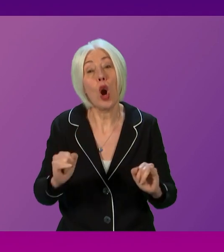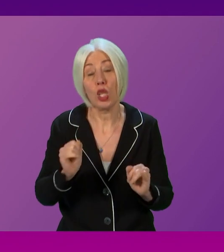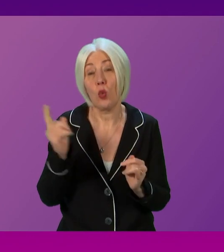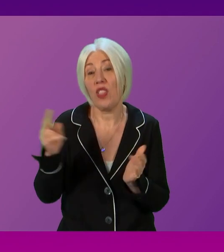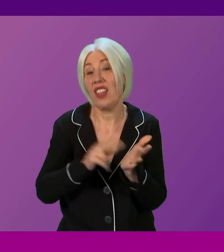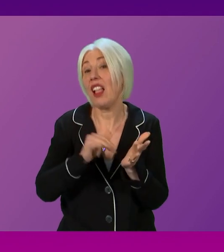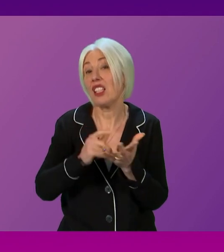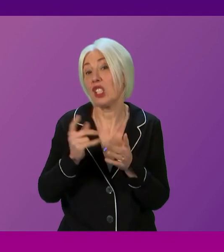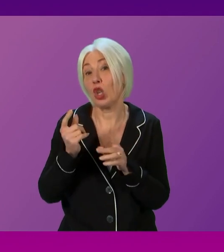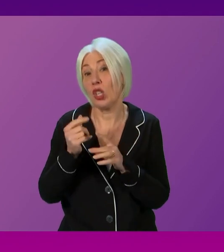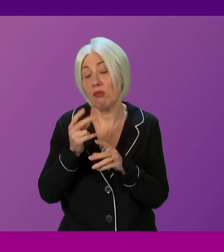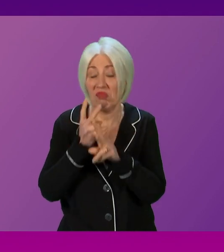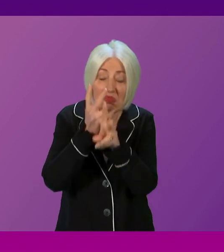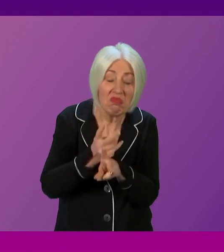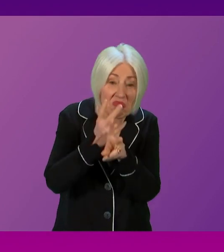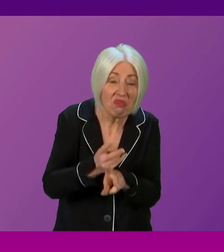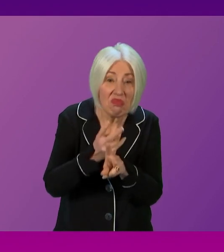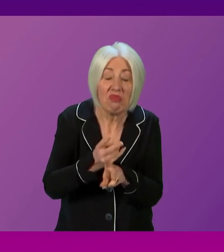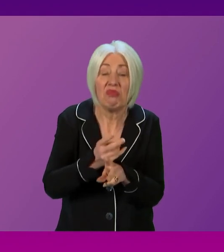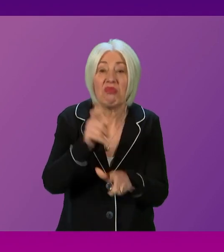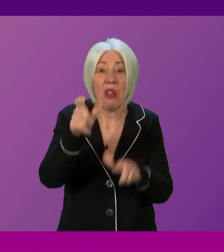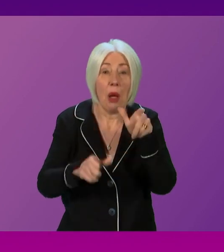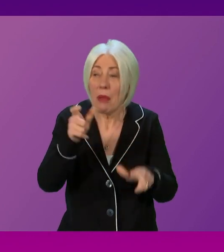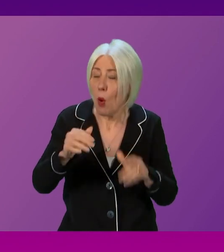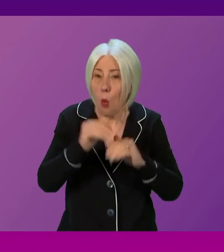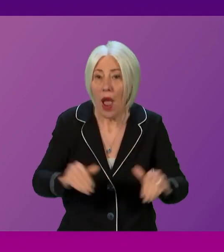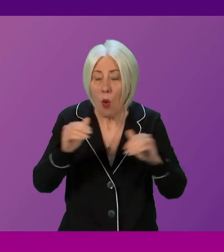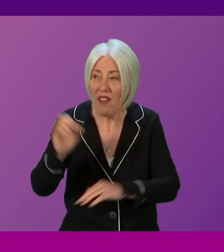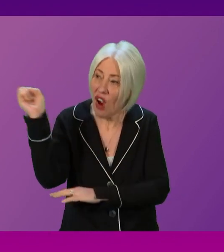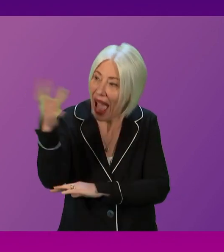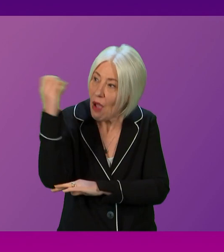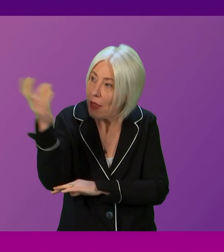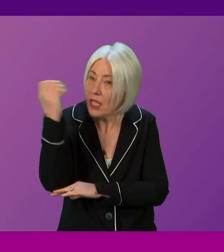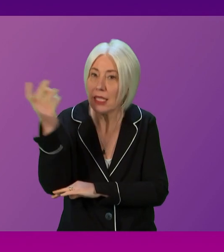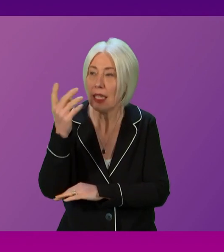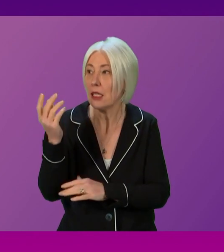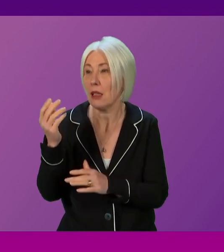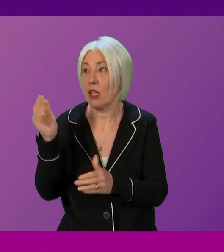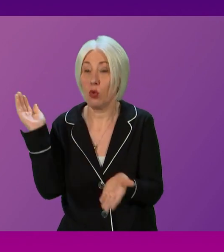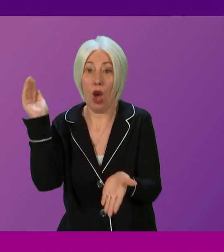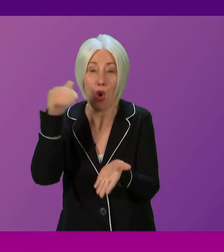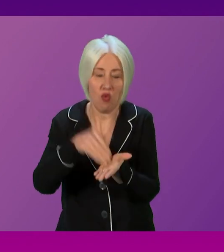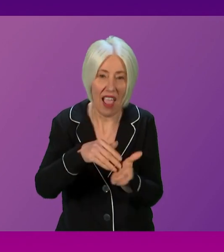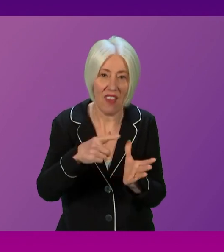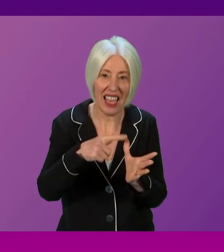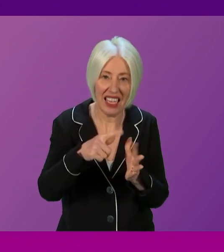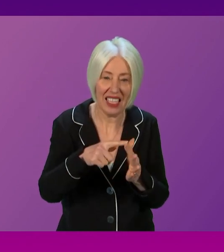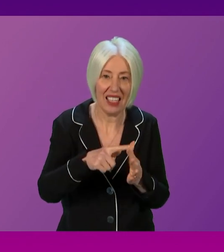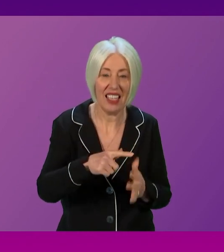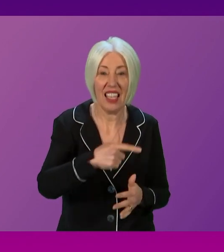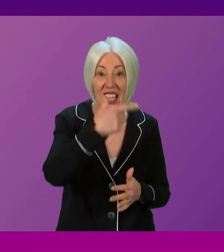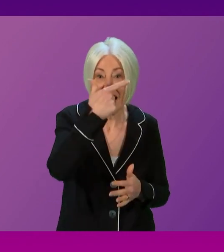waits at A and E; patients waiting hours in ambulances to even get into A and E; 776,000